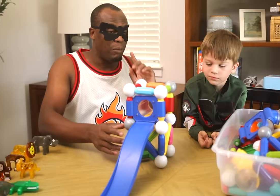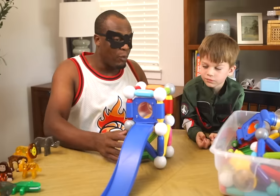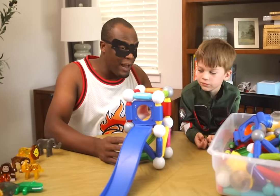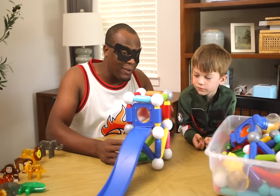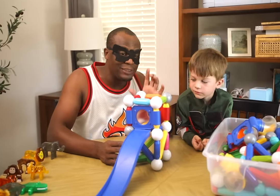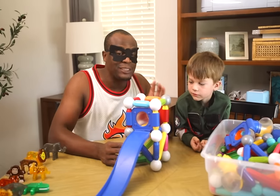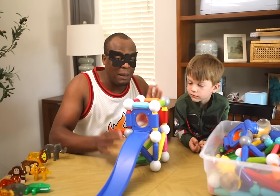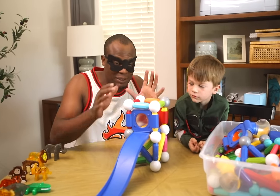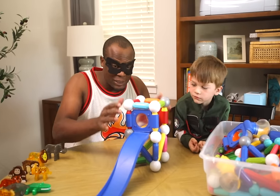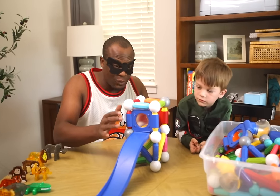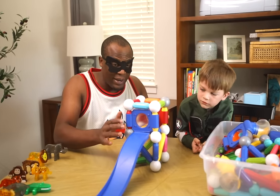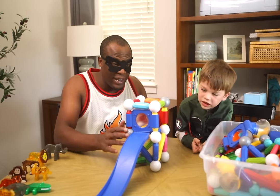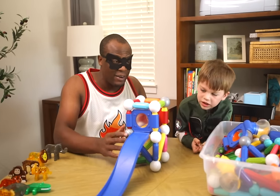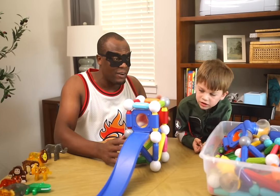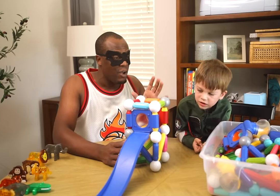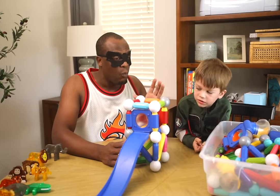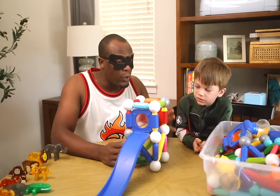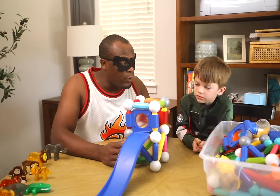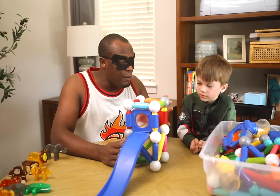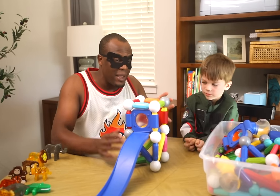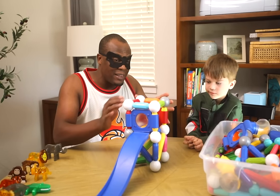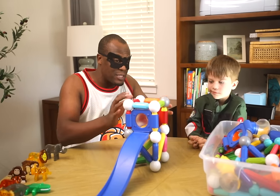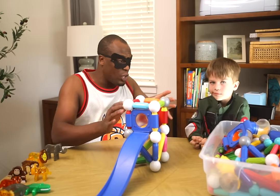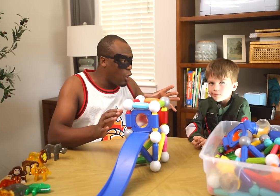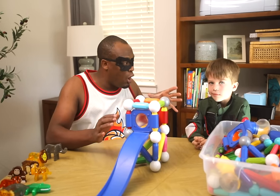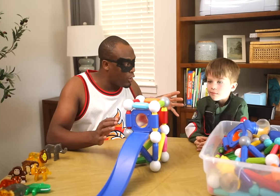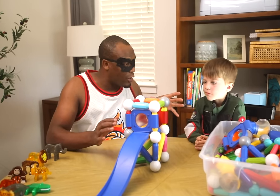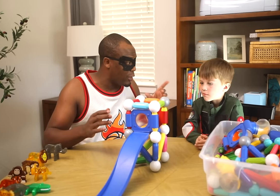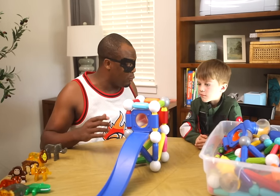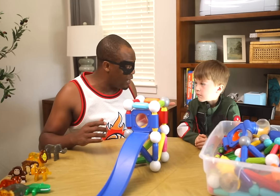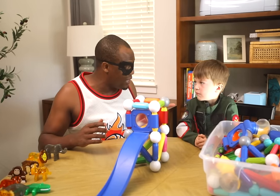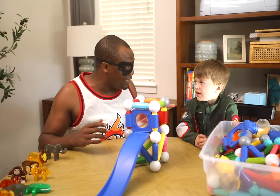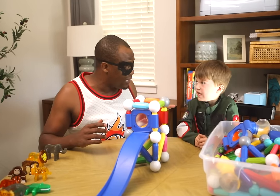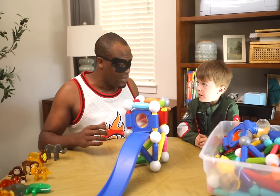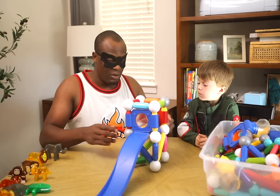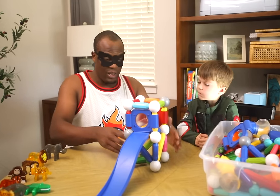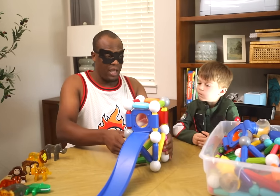But we're not going to stop just right here. We're going to make this longer. Are you ready? Yeah. Okay.